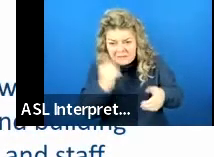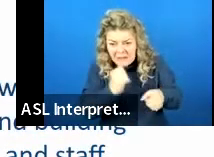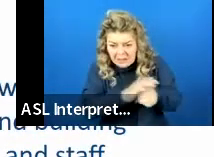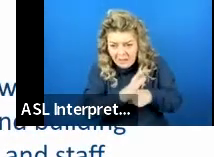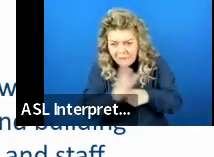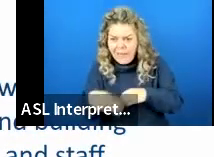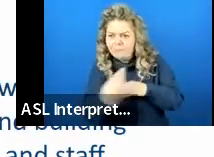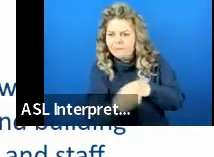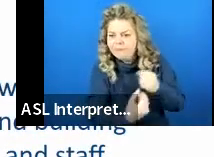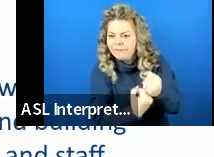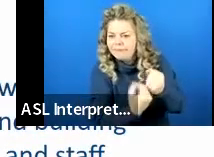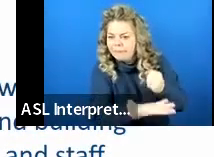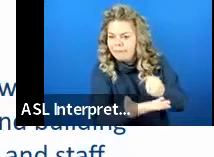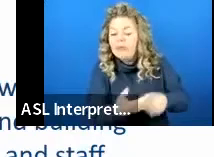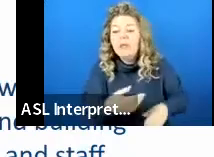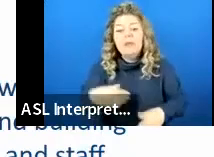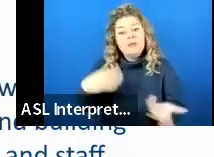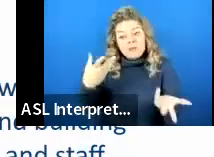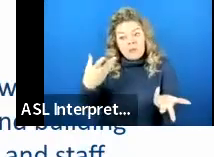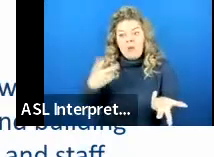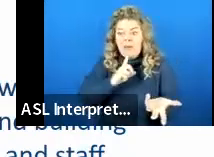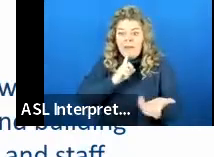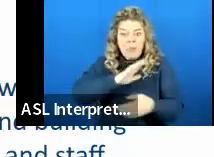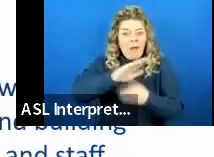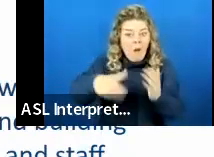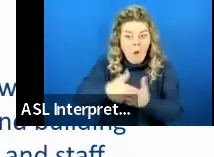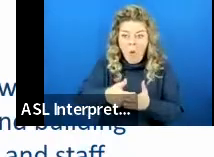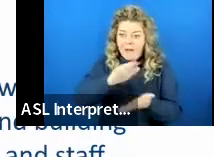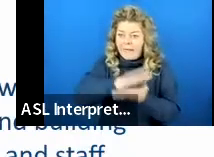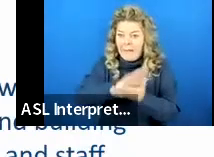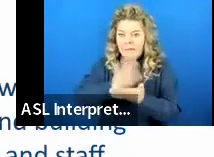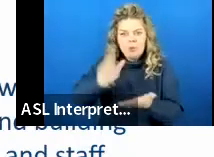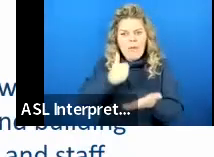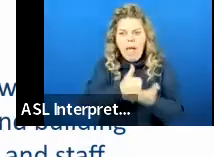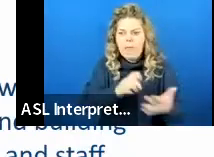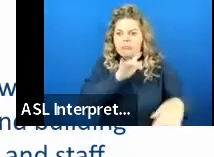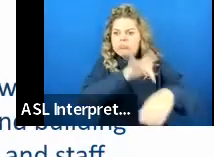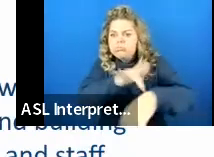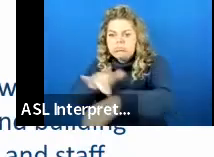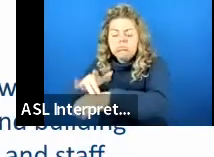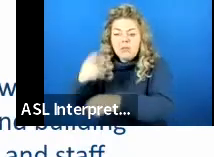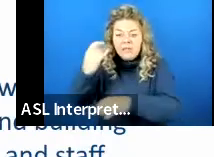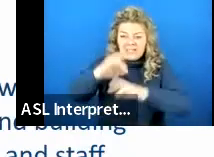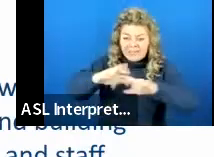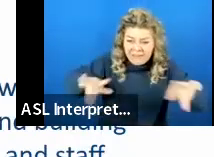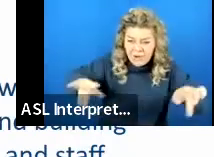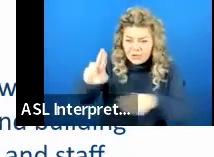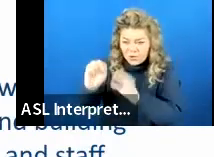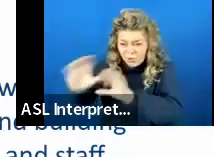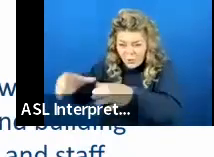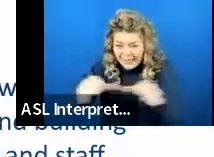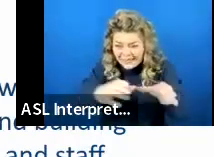This approach will help us reach the whole campus and in ways that meet diverse units needs and increase efficiency